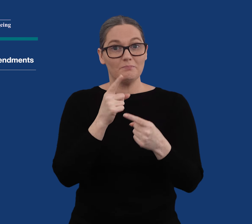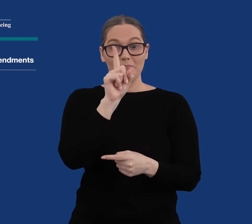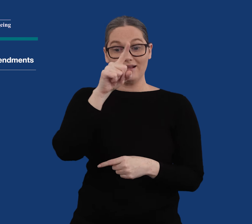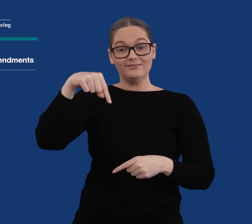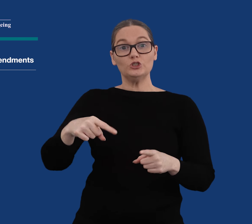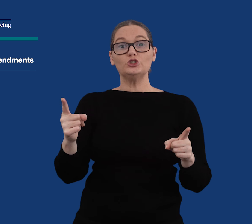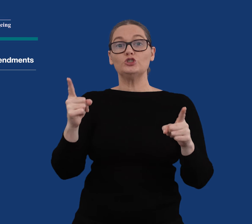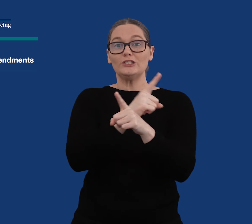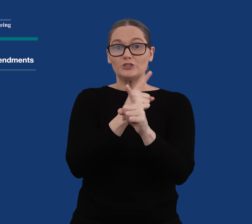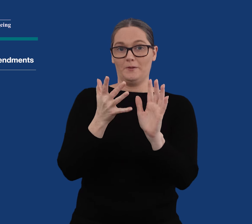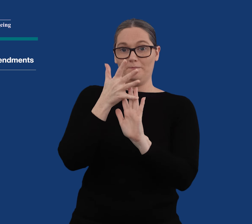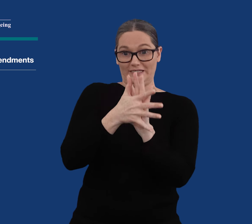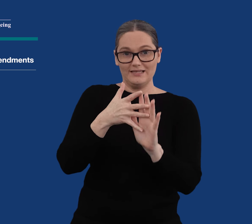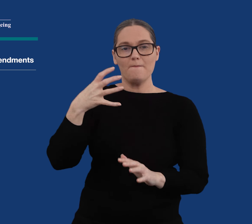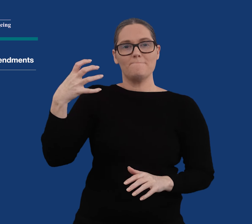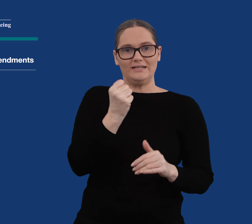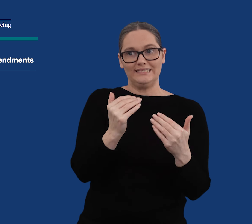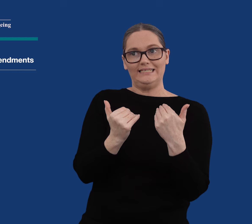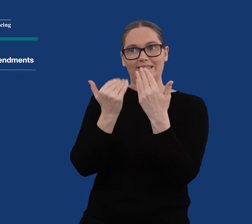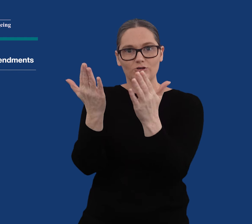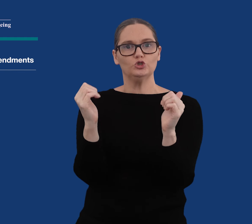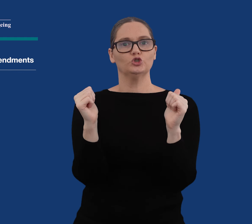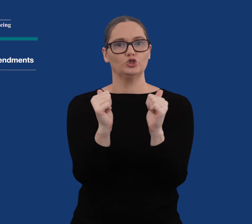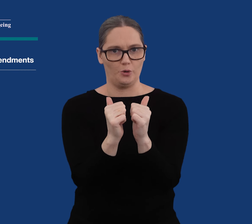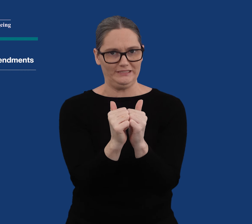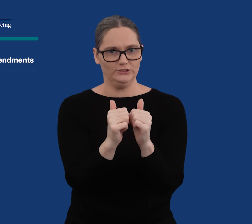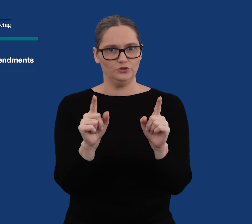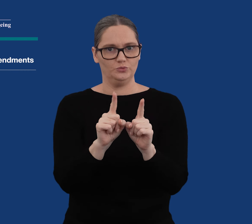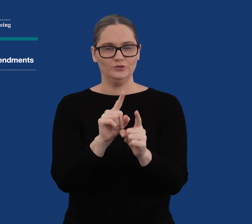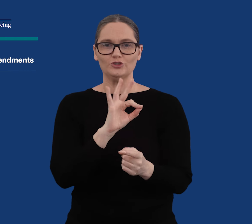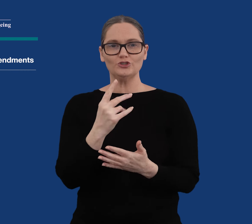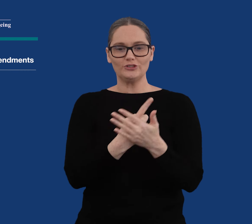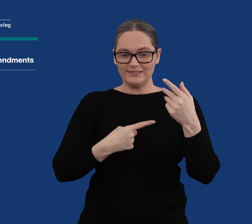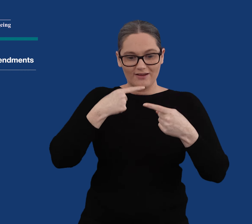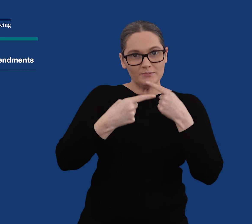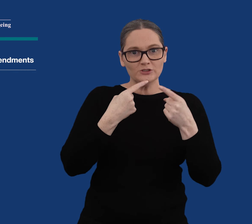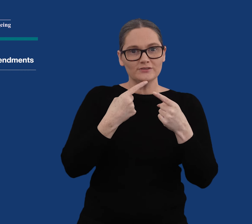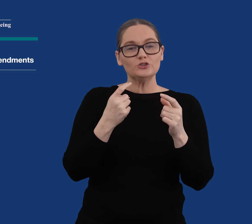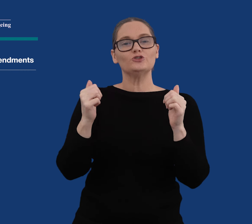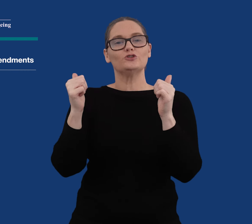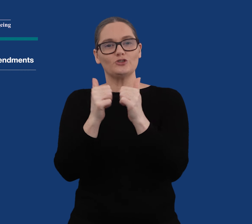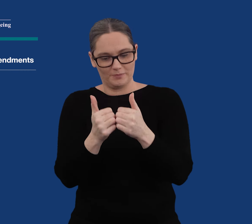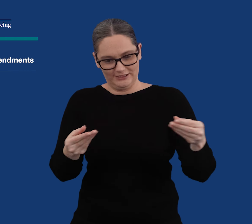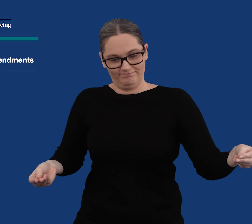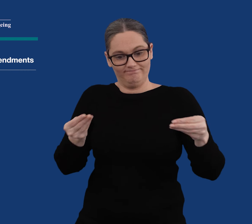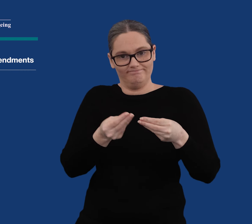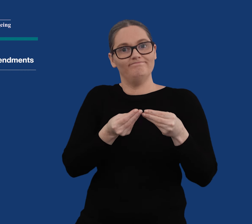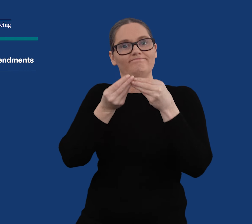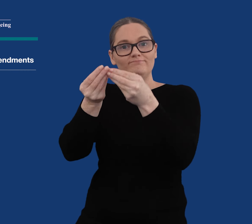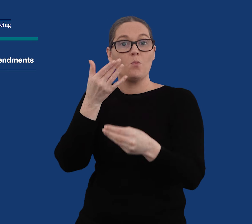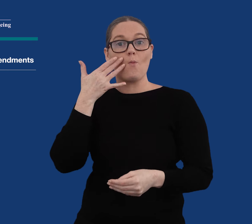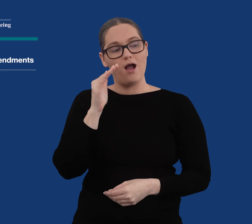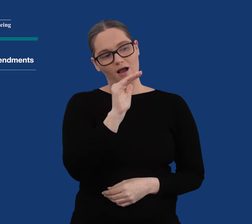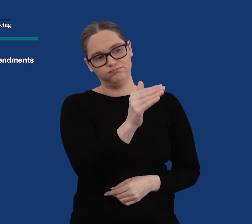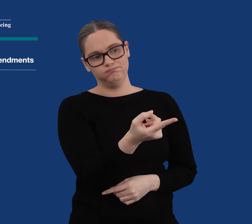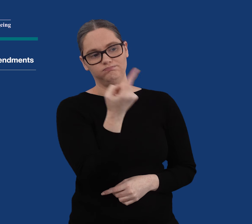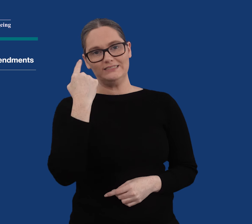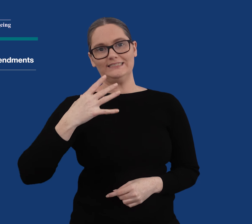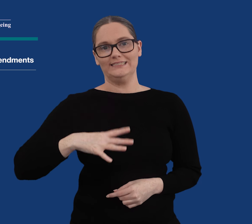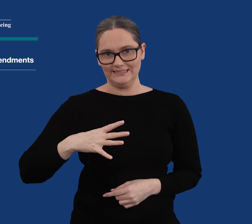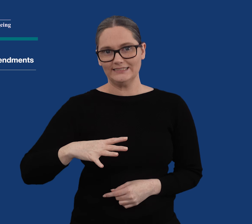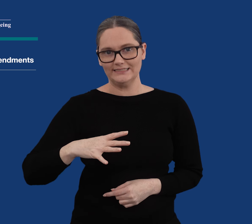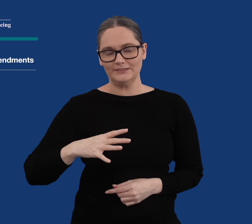and this change also makes it a requirement to give documents to the NDIS Commissioner when asked.